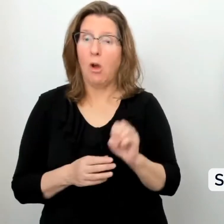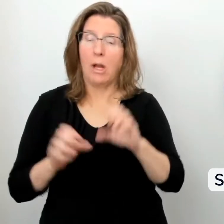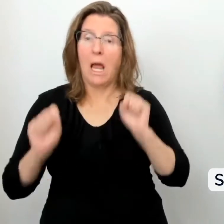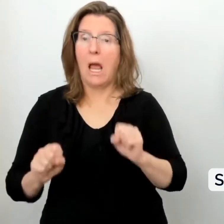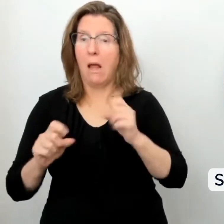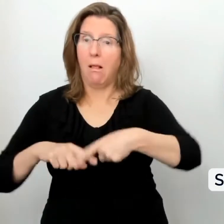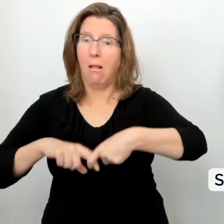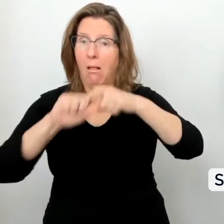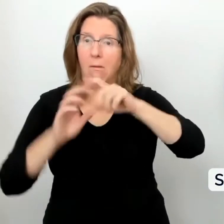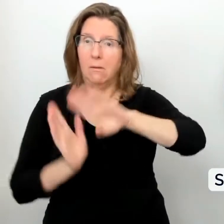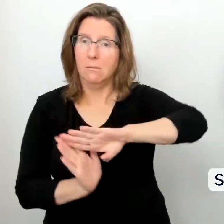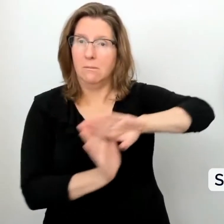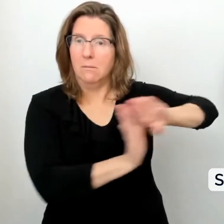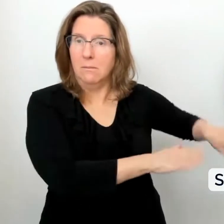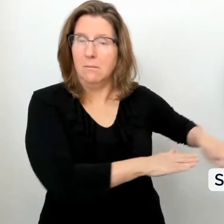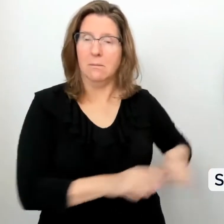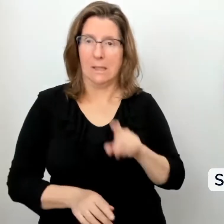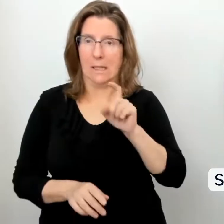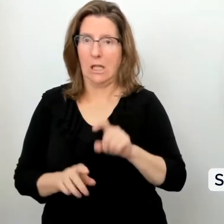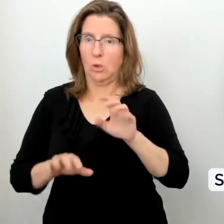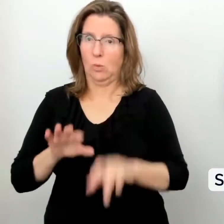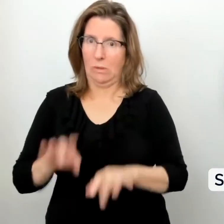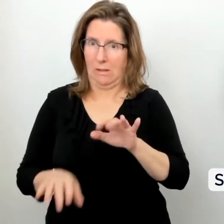Until speech recognition software was developed.